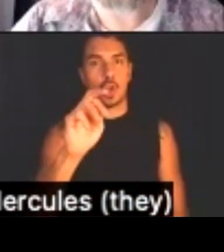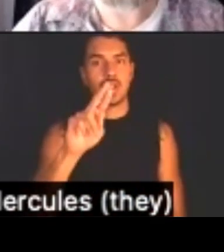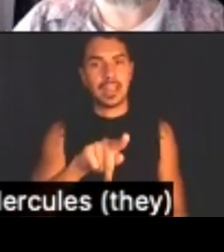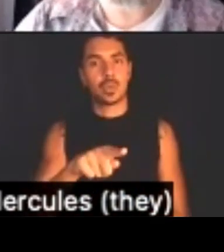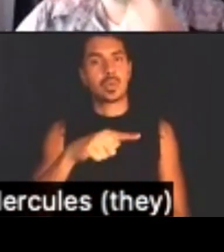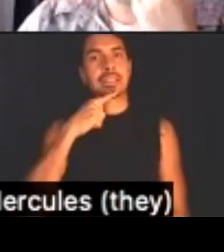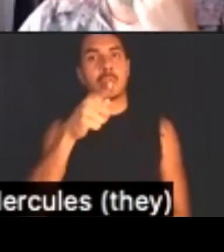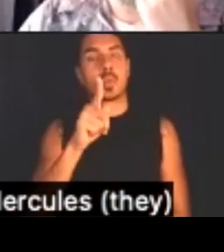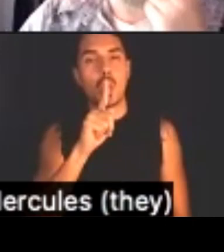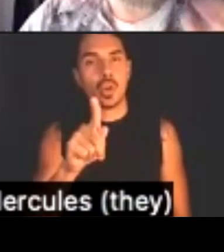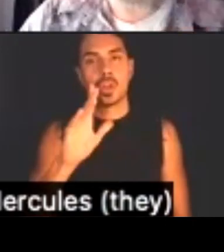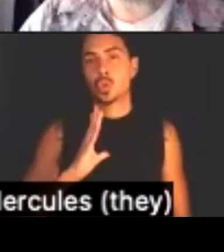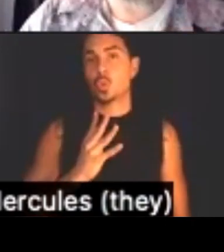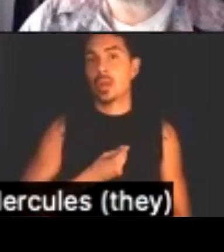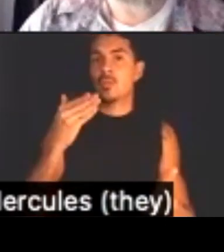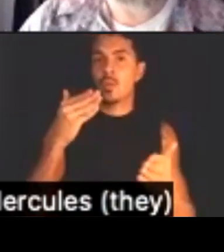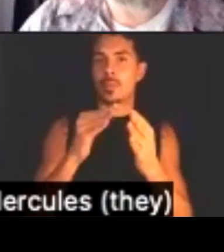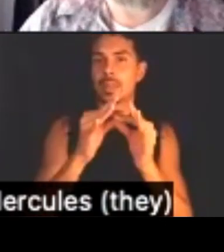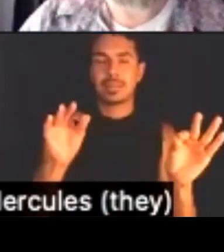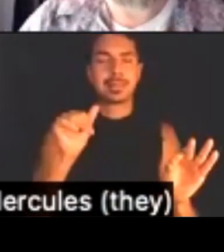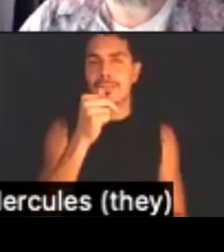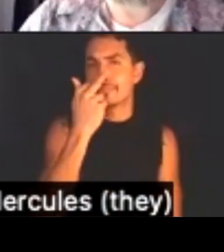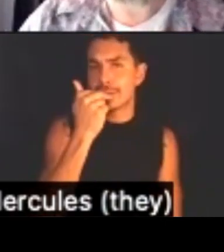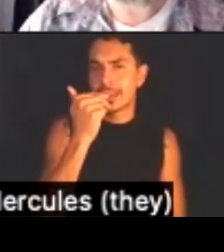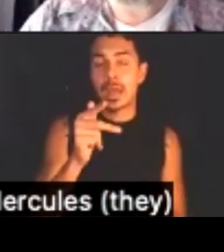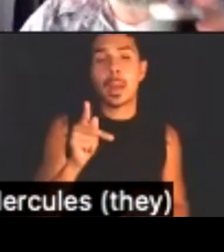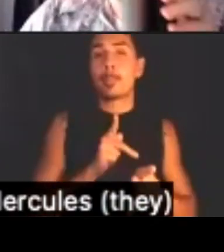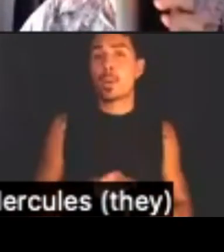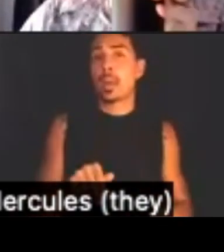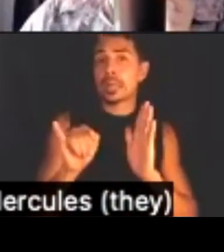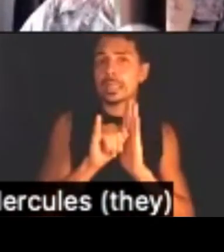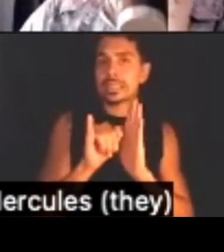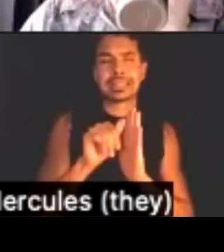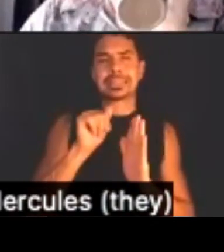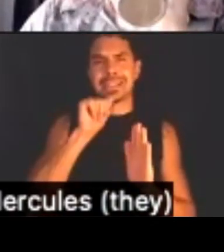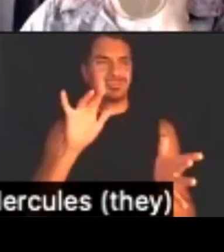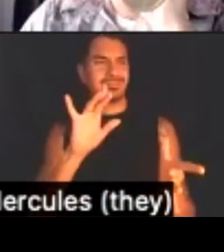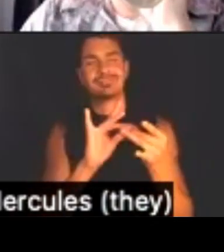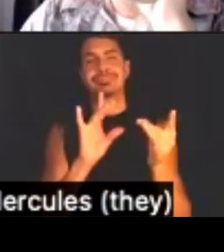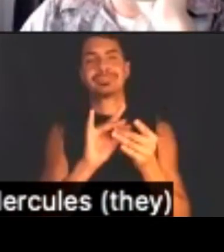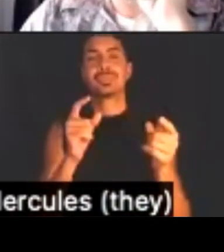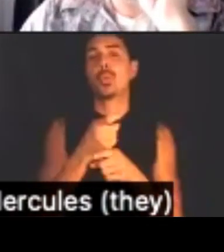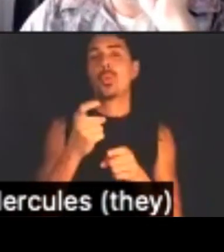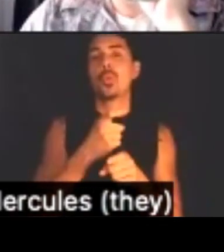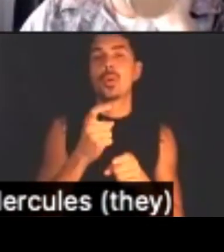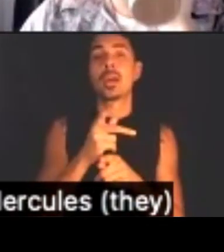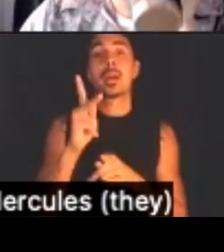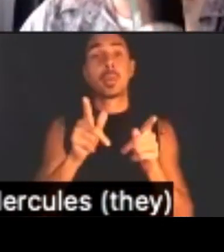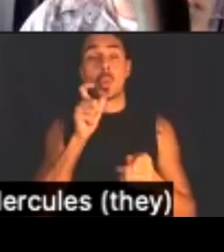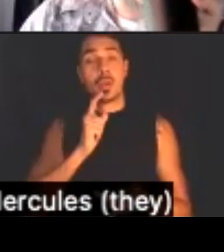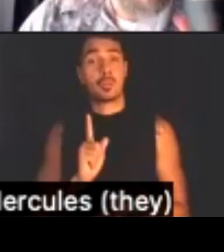Transphobic language is not funny. A person's identity is not the butt of a joke. To those of us privileged with a platform and a voice,